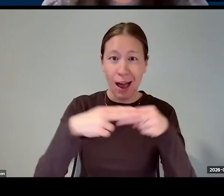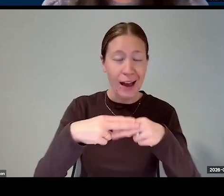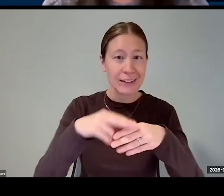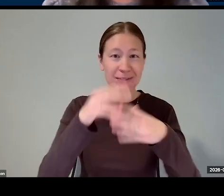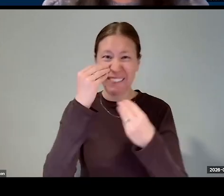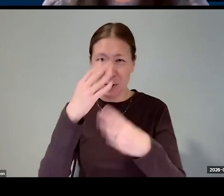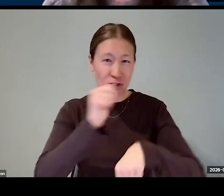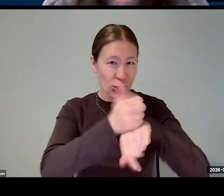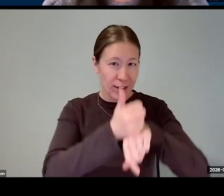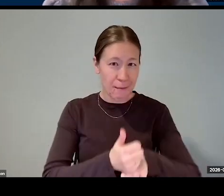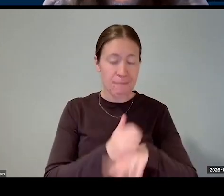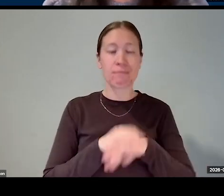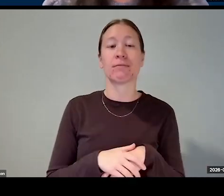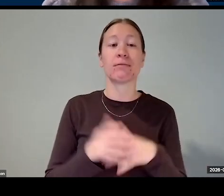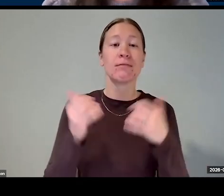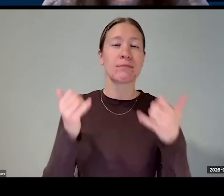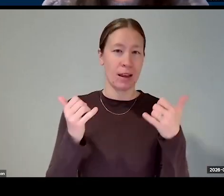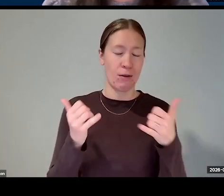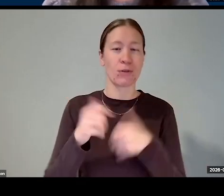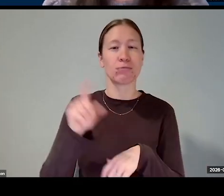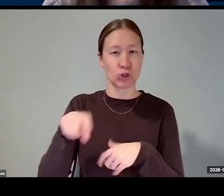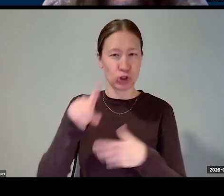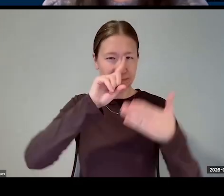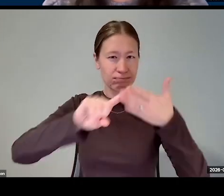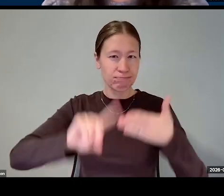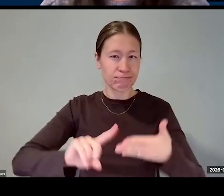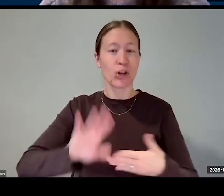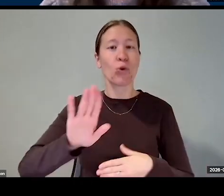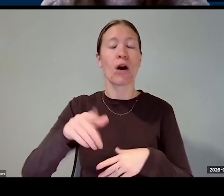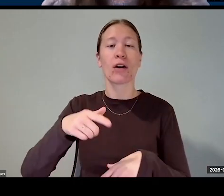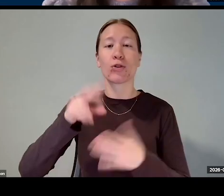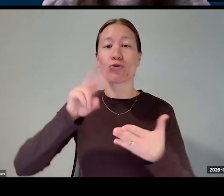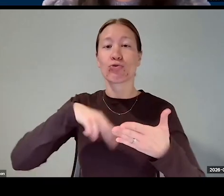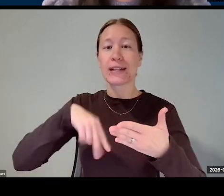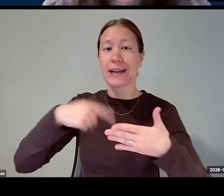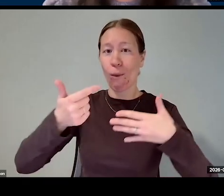what is called the reading order of your slide deck. So this refers